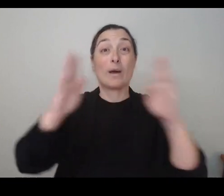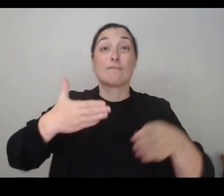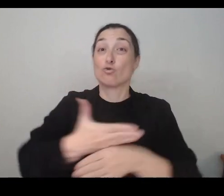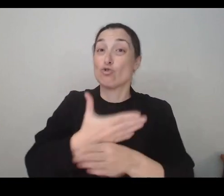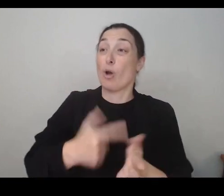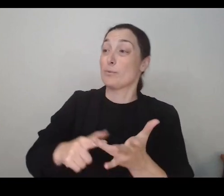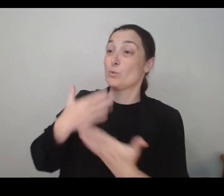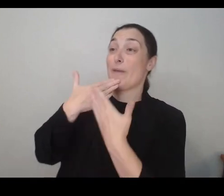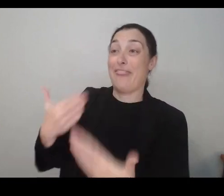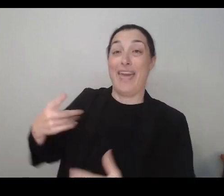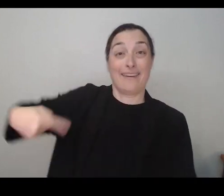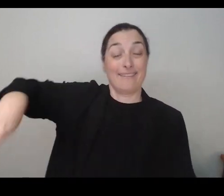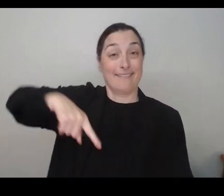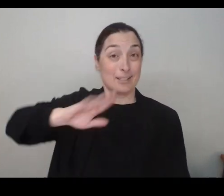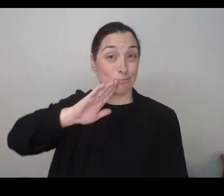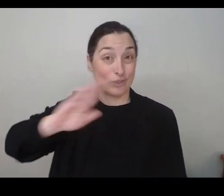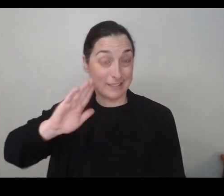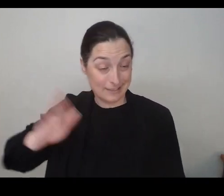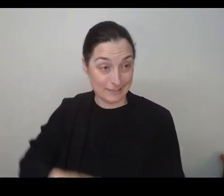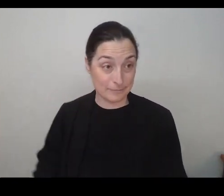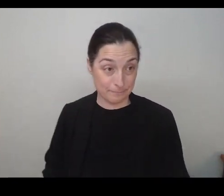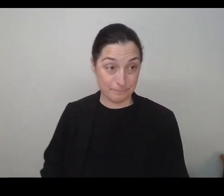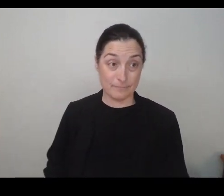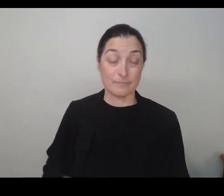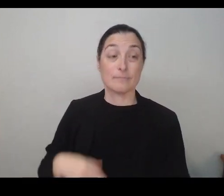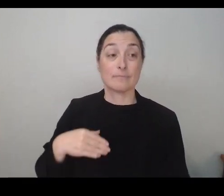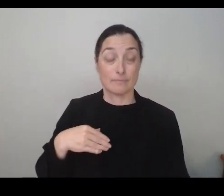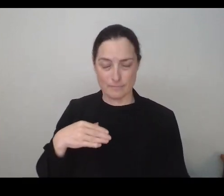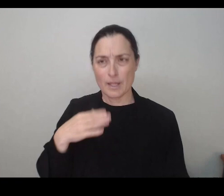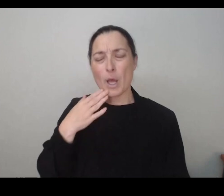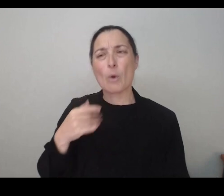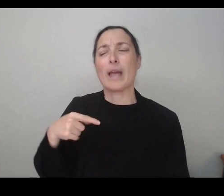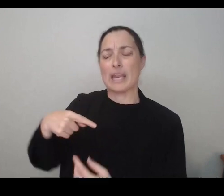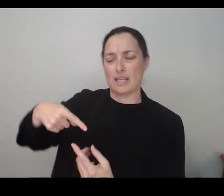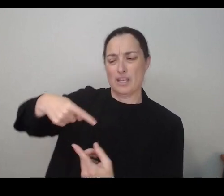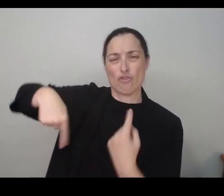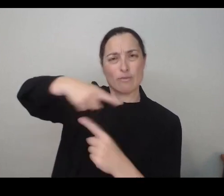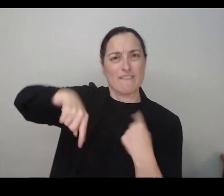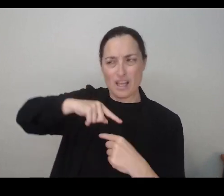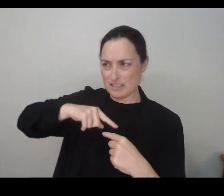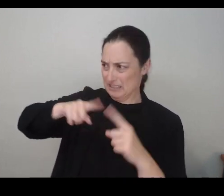When Carol Henry, Henri and Garry Tinterow and I embarked on this more than five years ago,